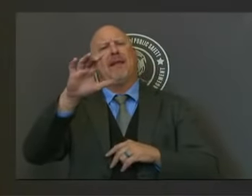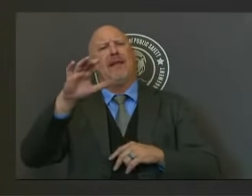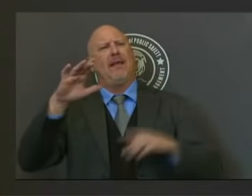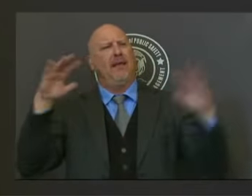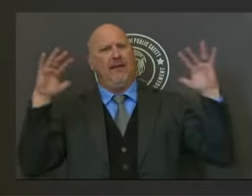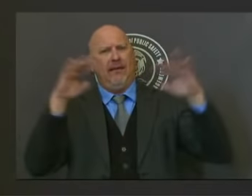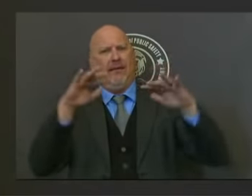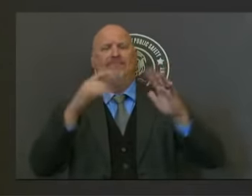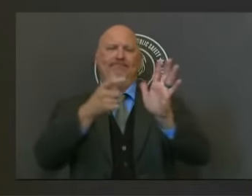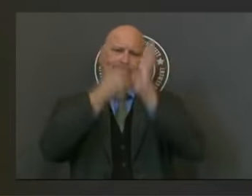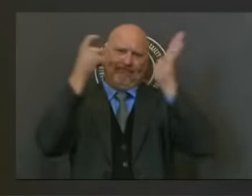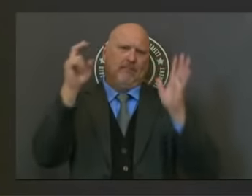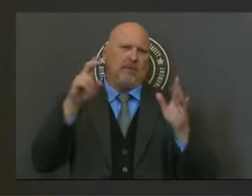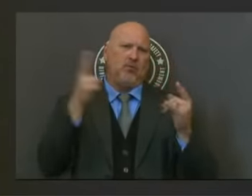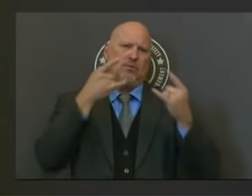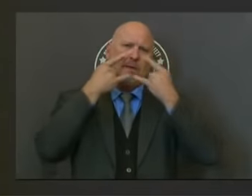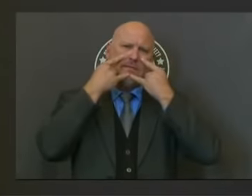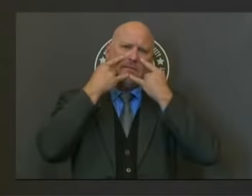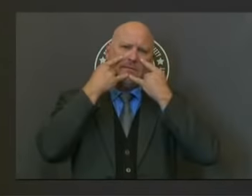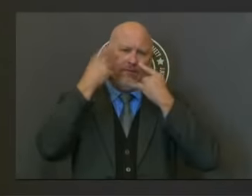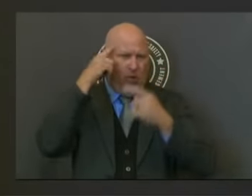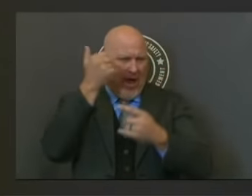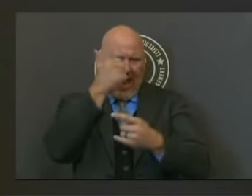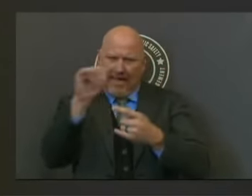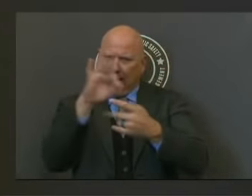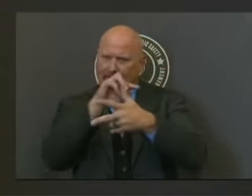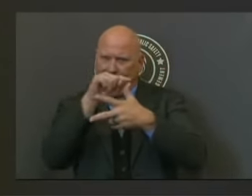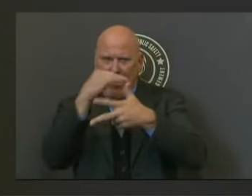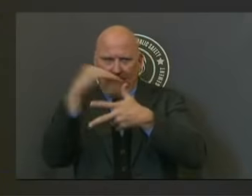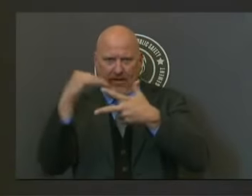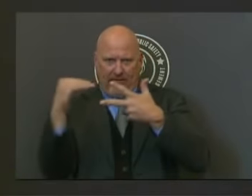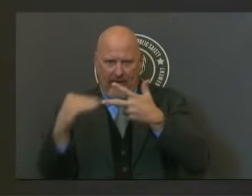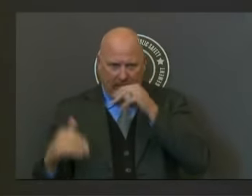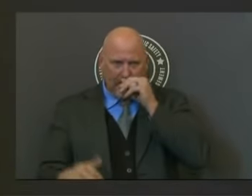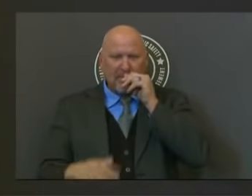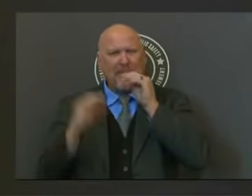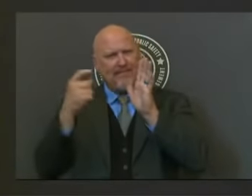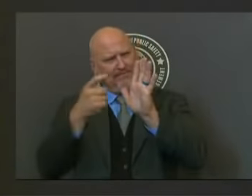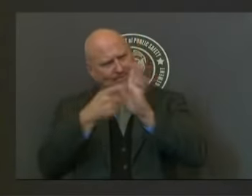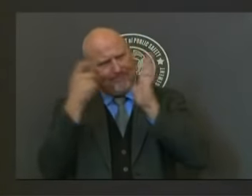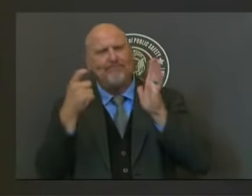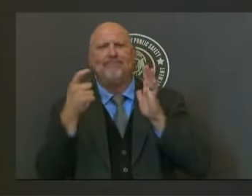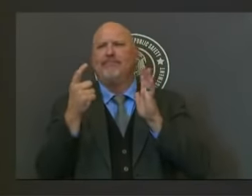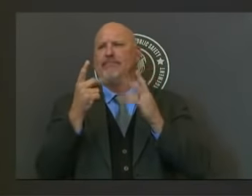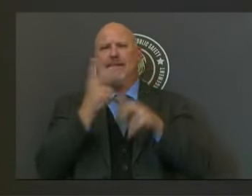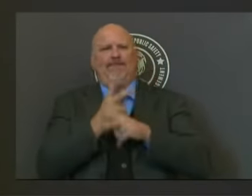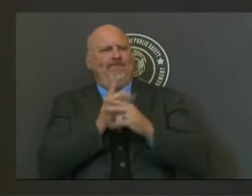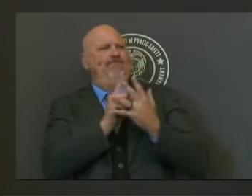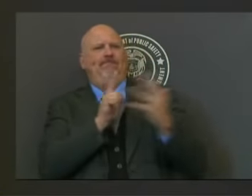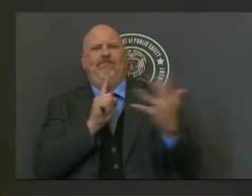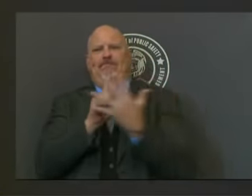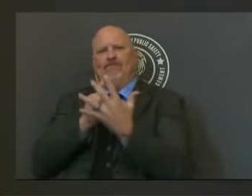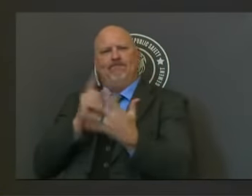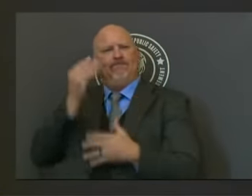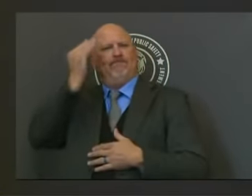physical distancing is still encouraged to between household